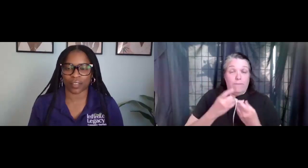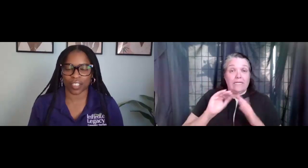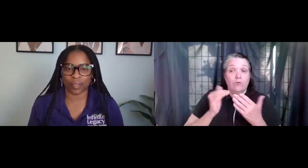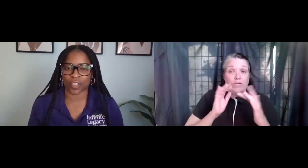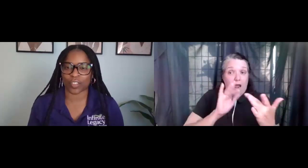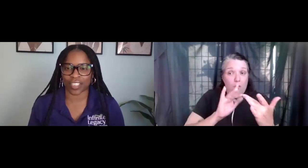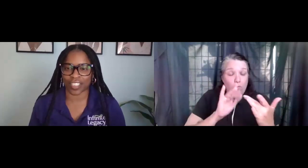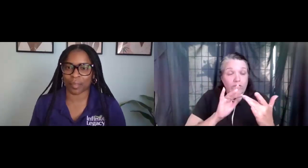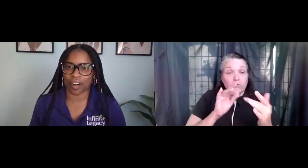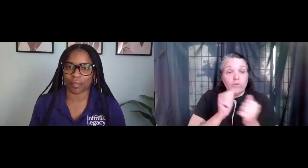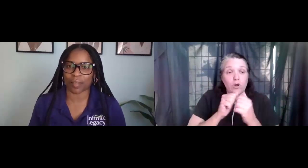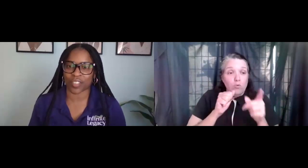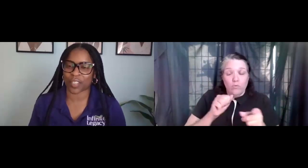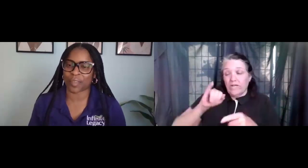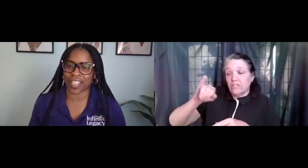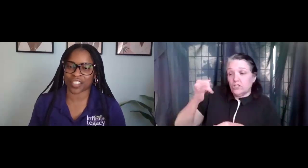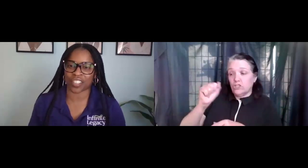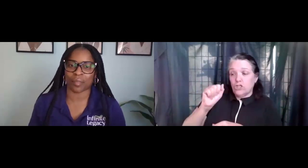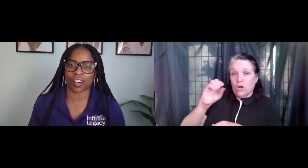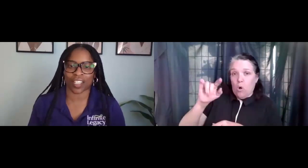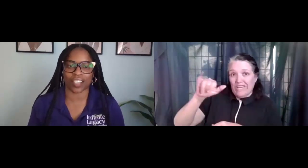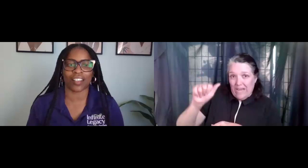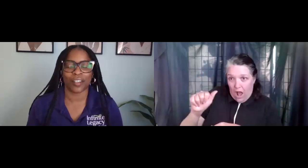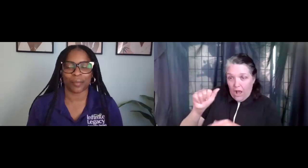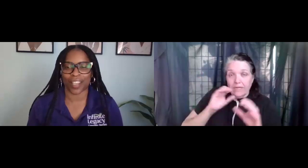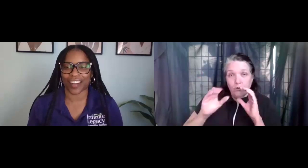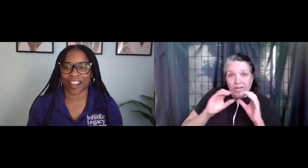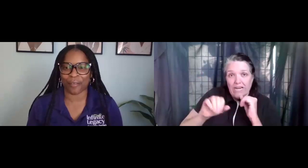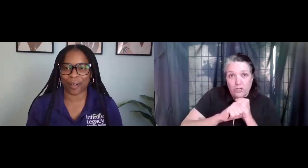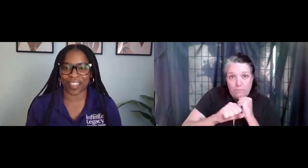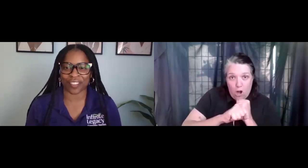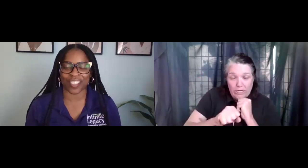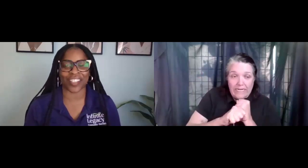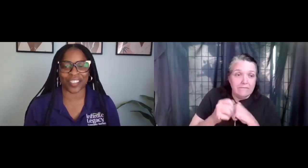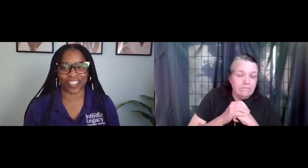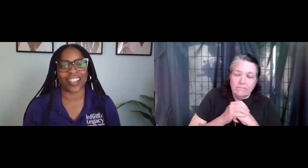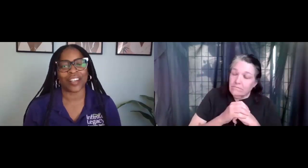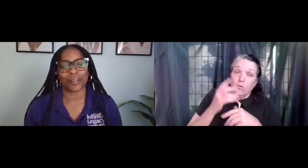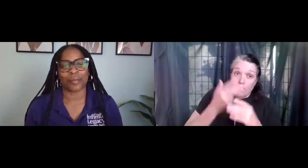closely with Jecoliah's department, which is Communications and Marketing. We can't have one without the other.